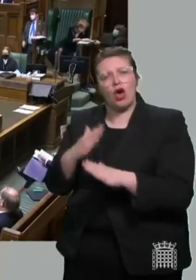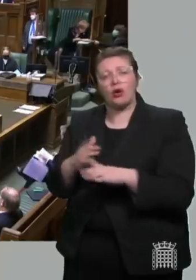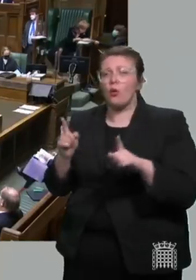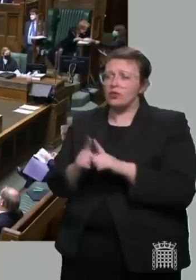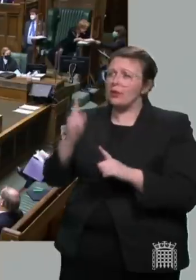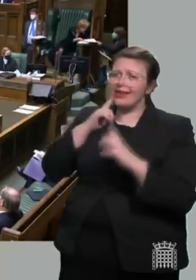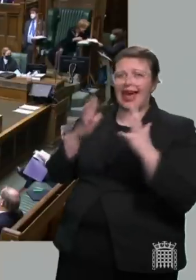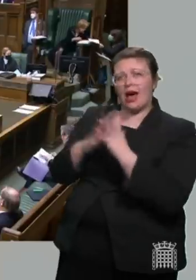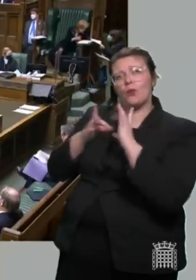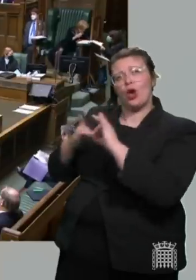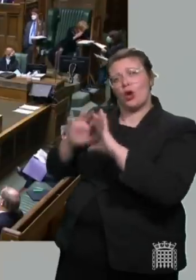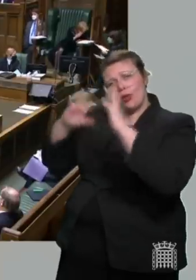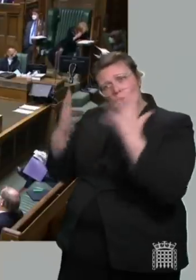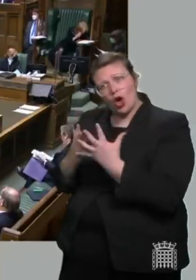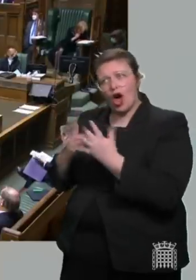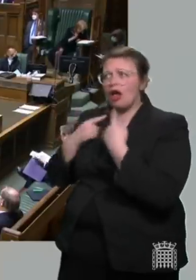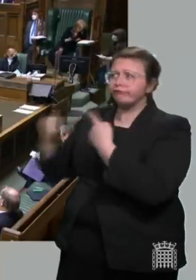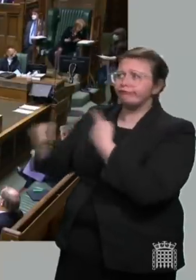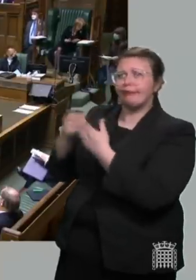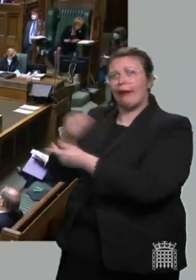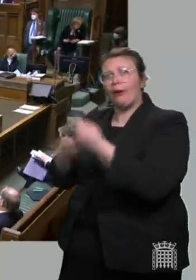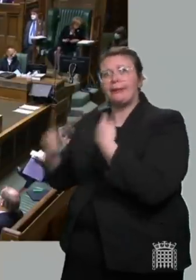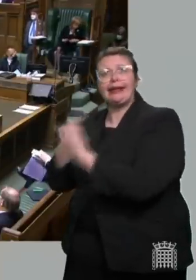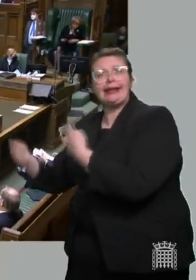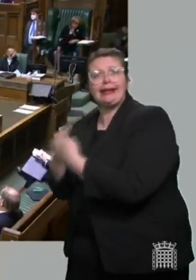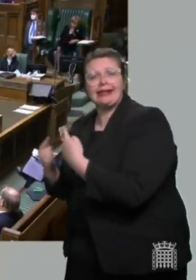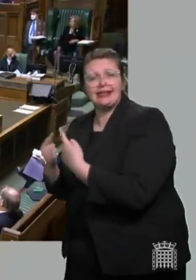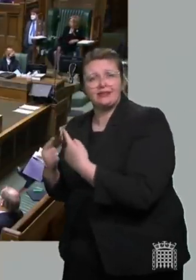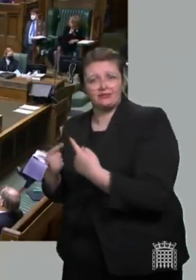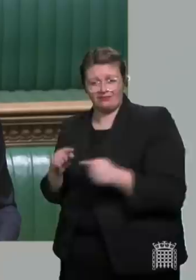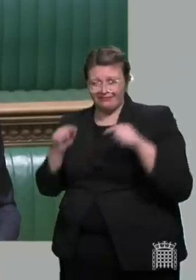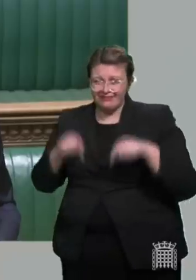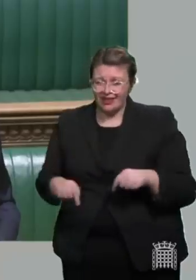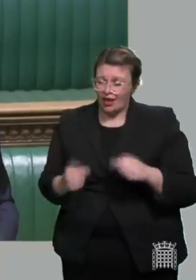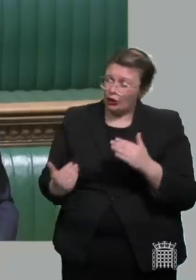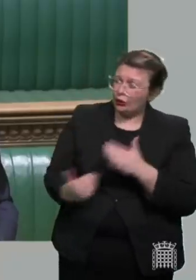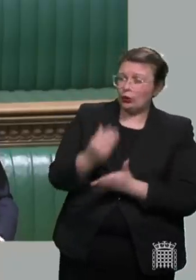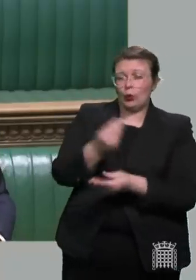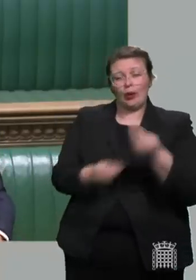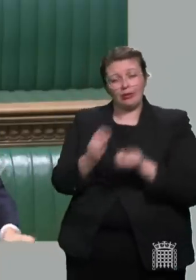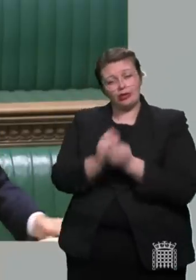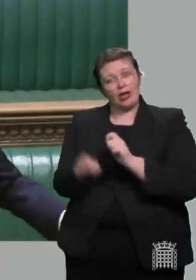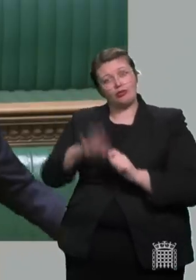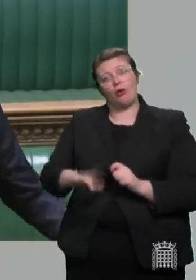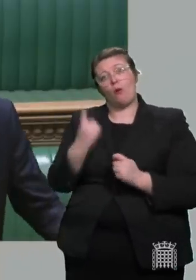This future economy will not be created in any one Budget, but today we lay the foundations.